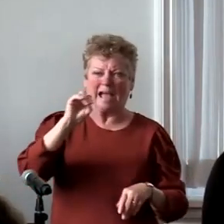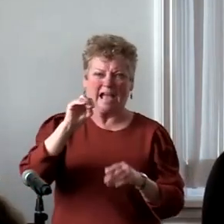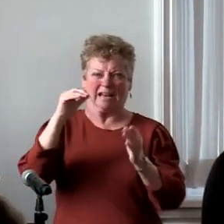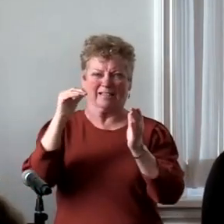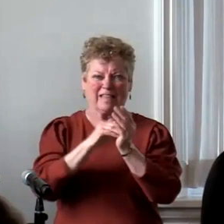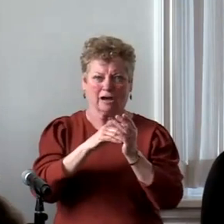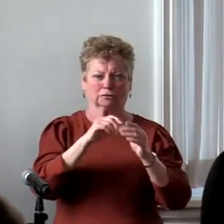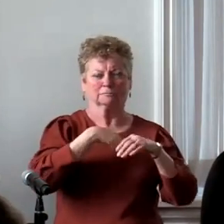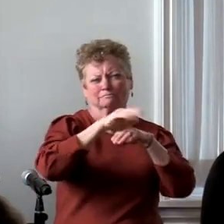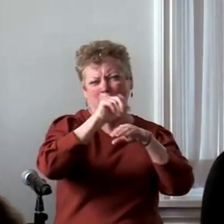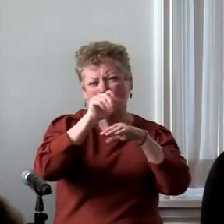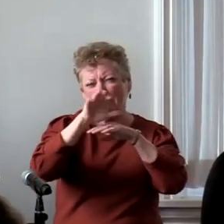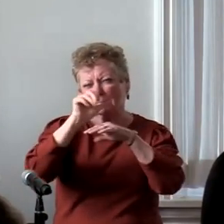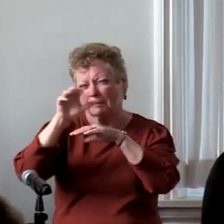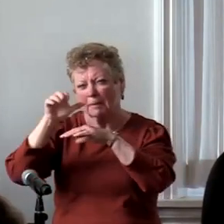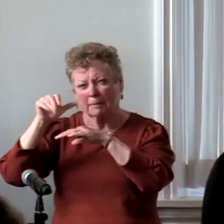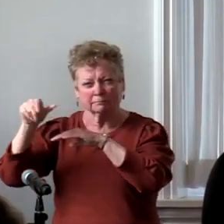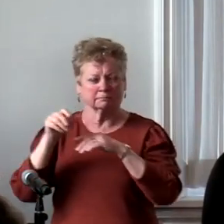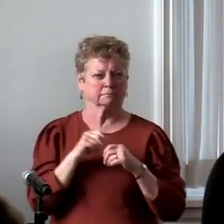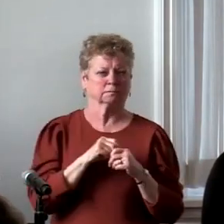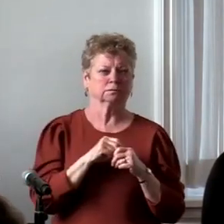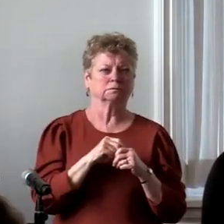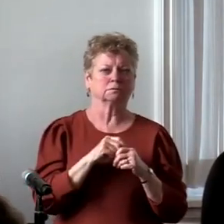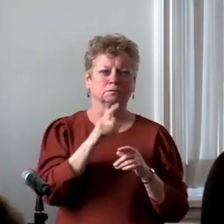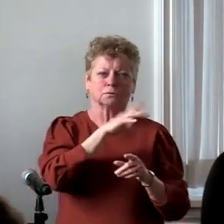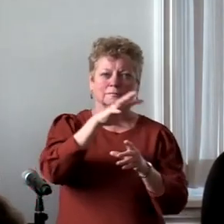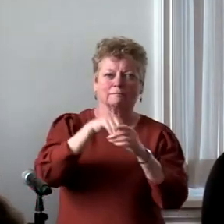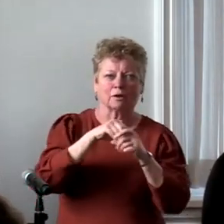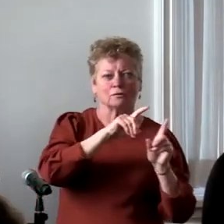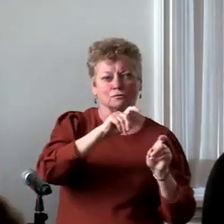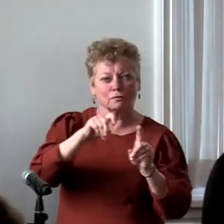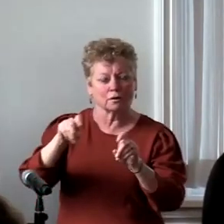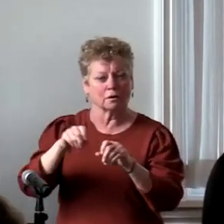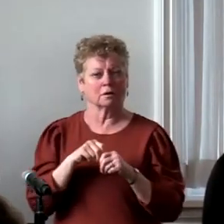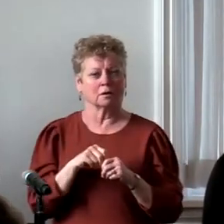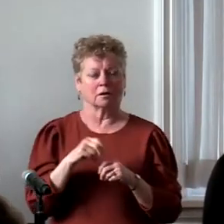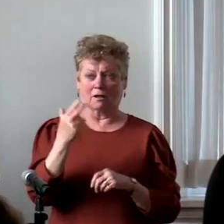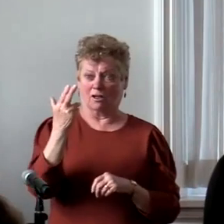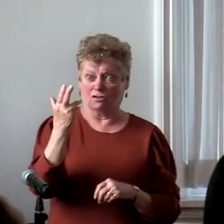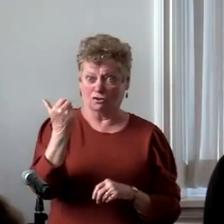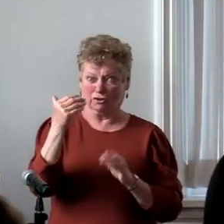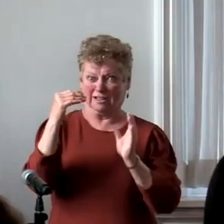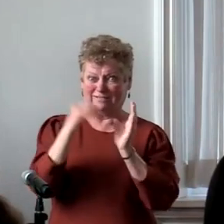to participate in this survey 13,000 Nova Scotians are record percentage of people,